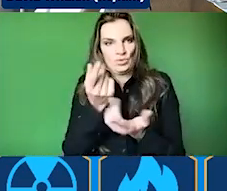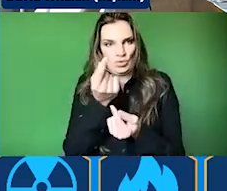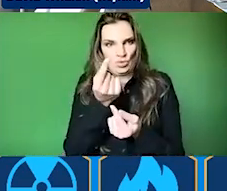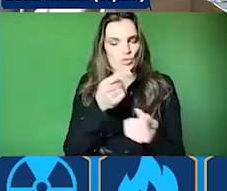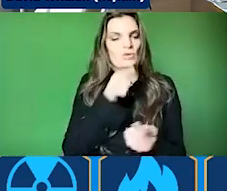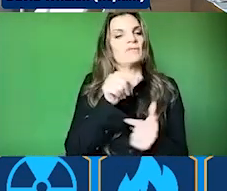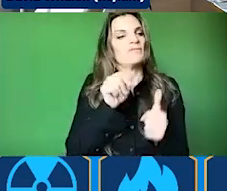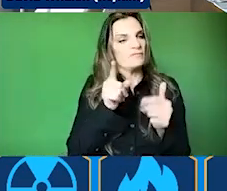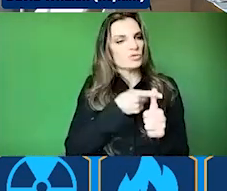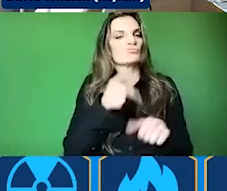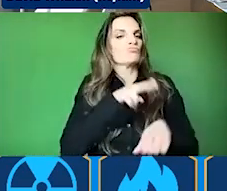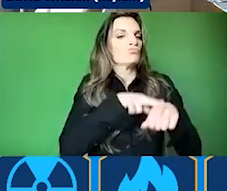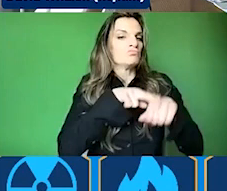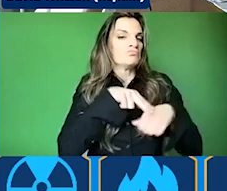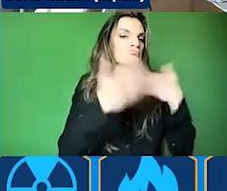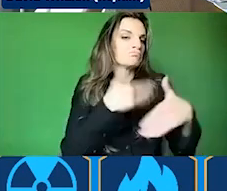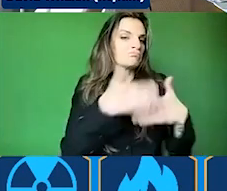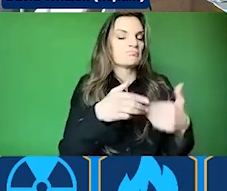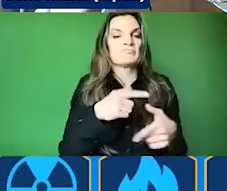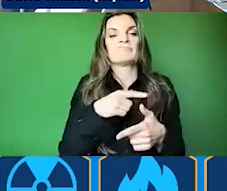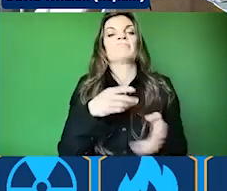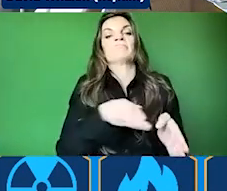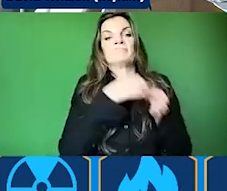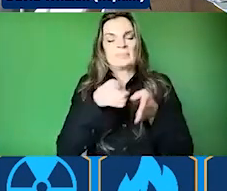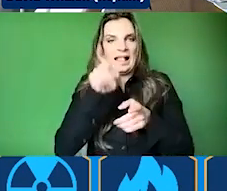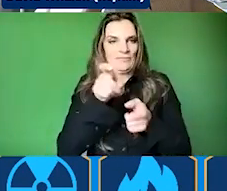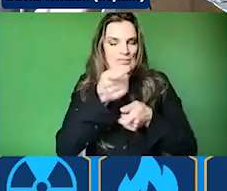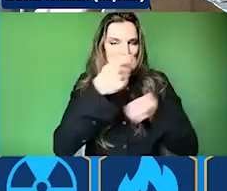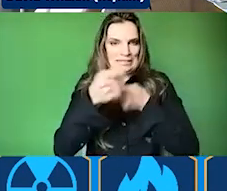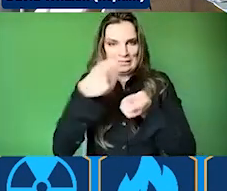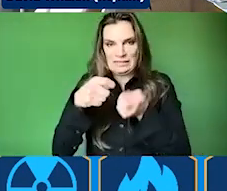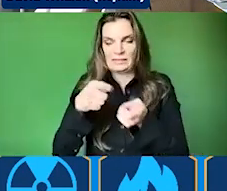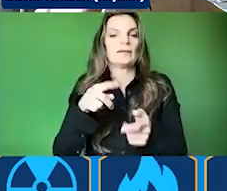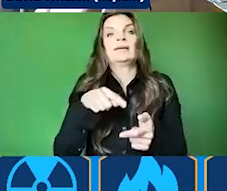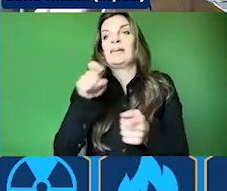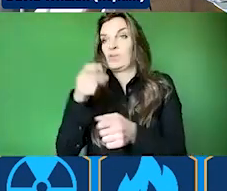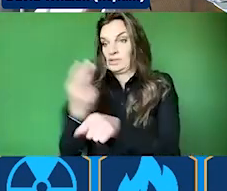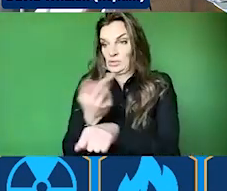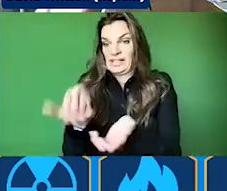to reuse. To reallocation. So each of those is a step